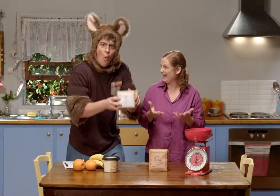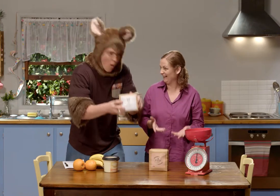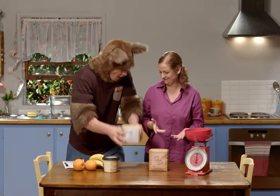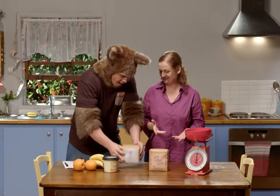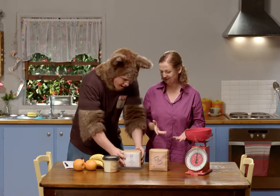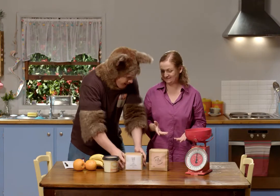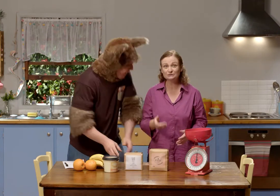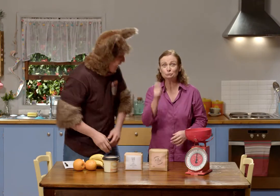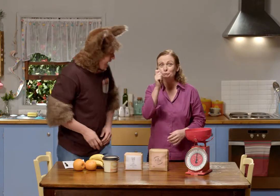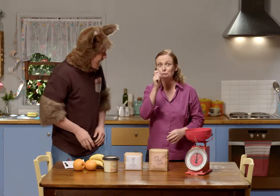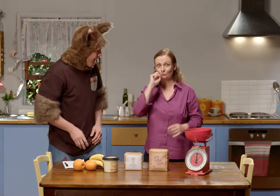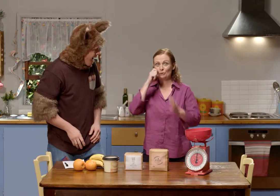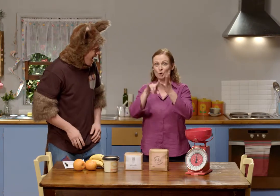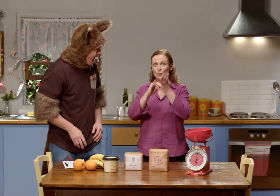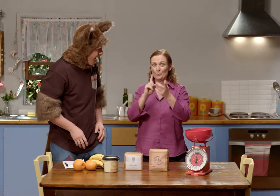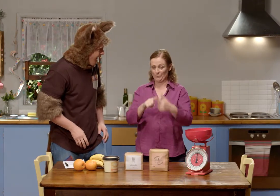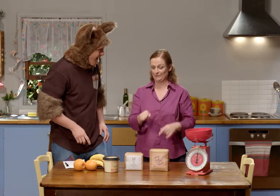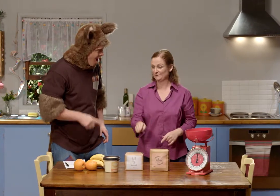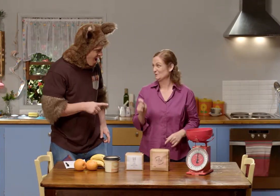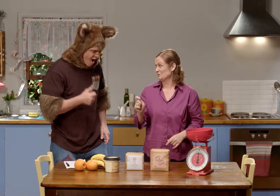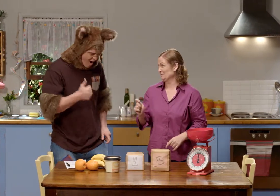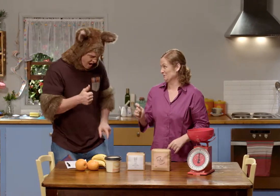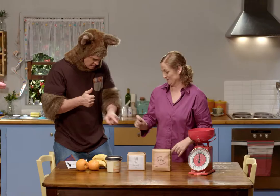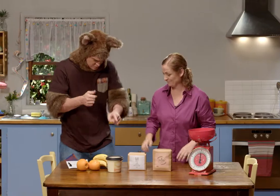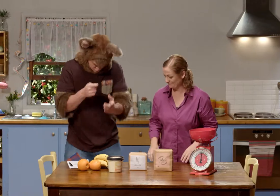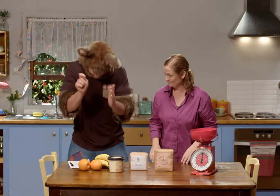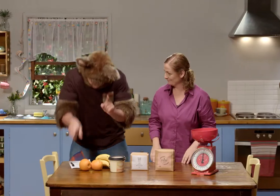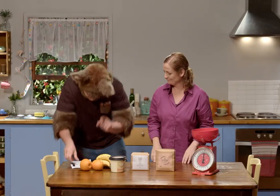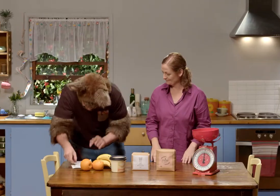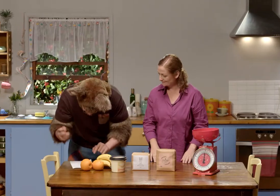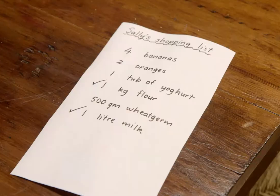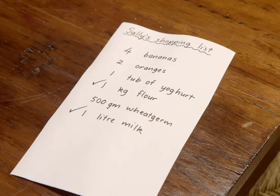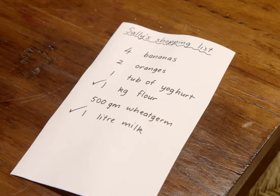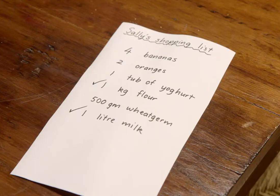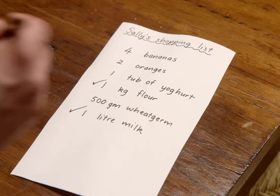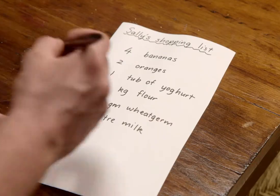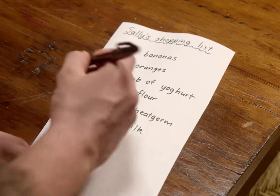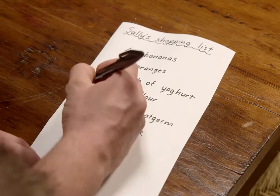It is. We're going to use that shortly too. Okay I'll mark that off.